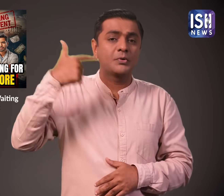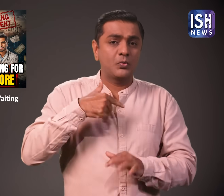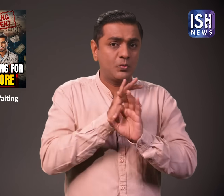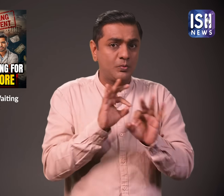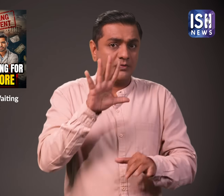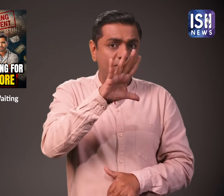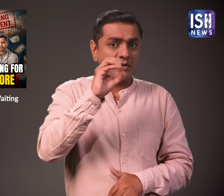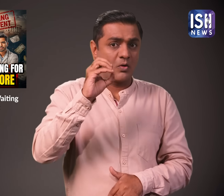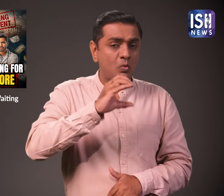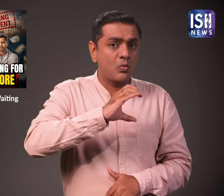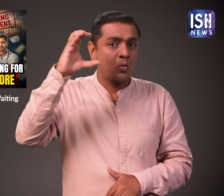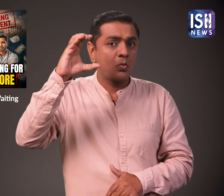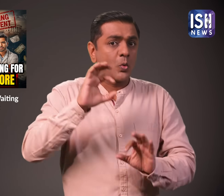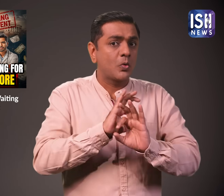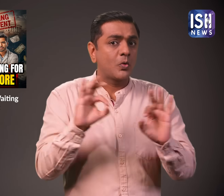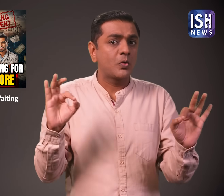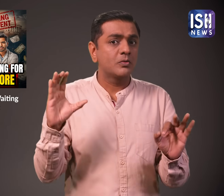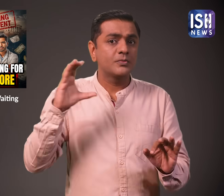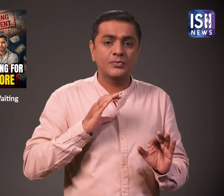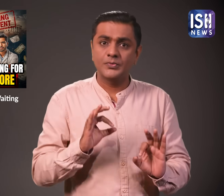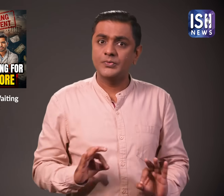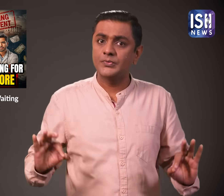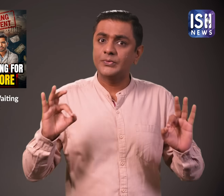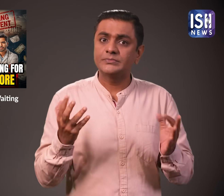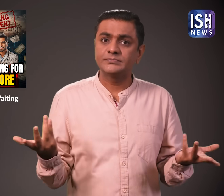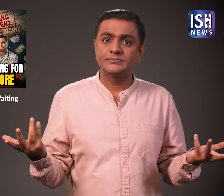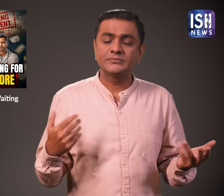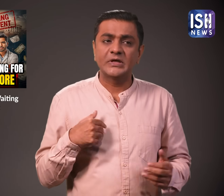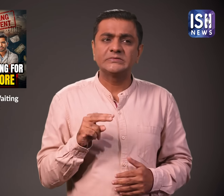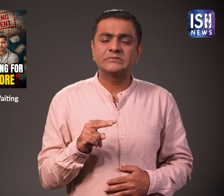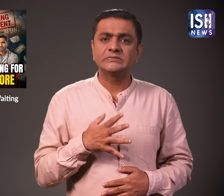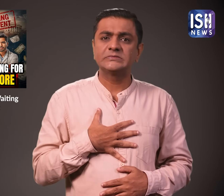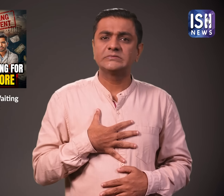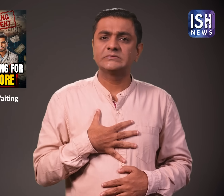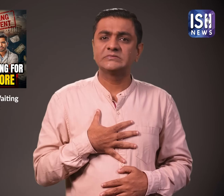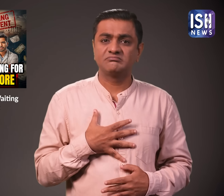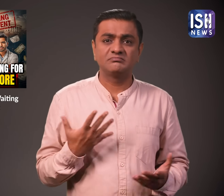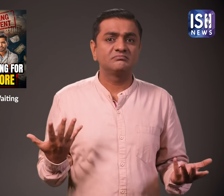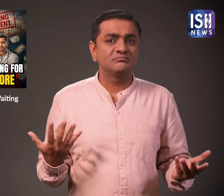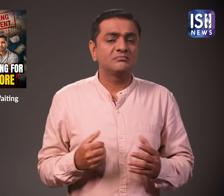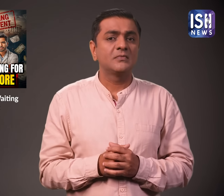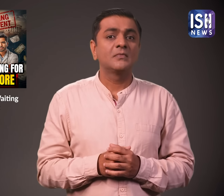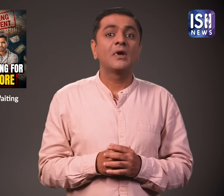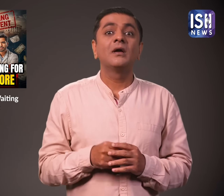However, the government has not cleared dues of over ₹500 crore. Awful!